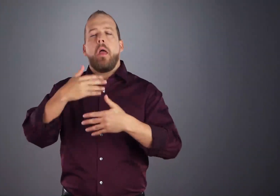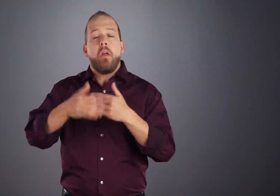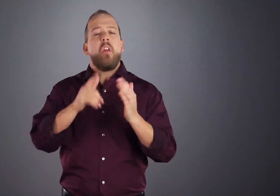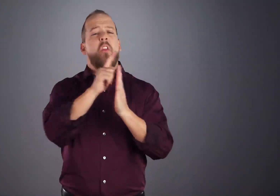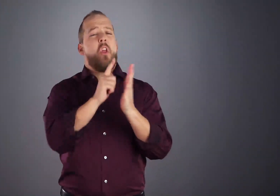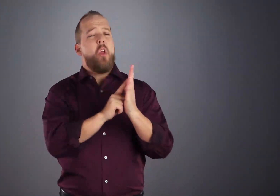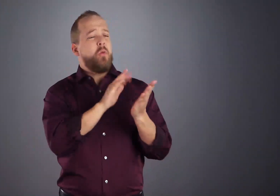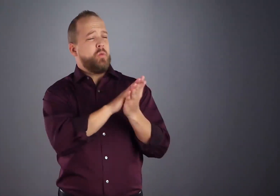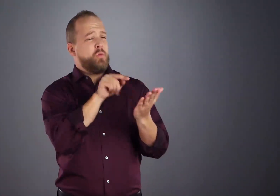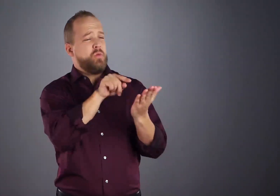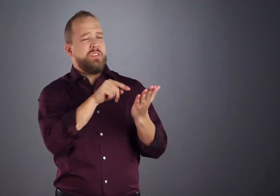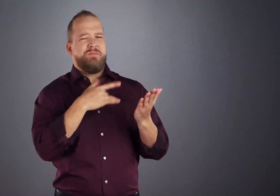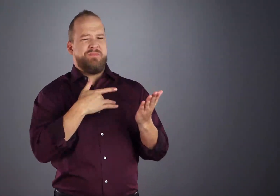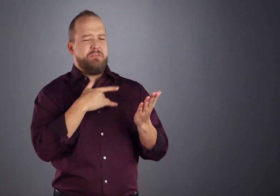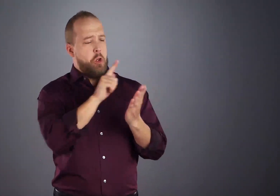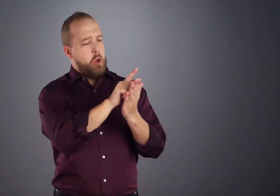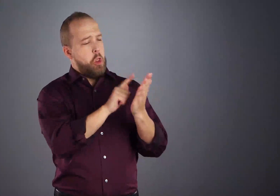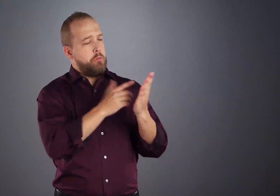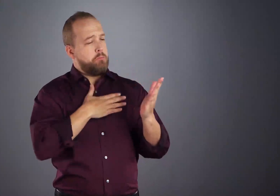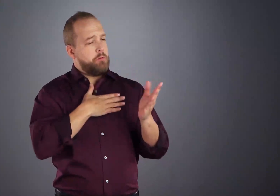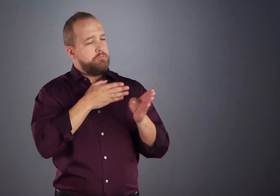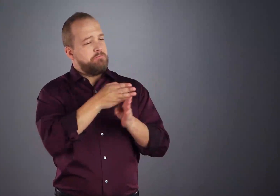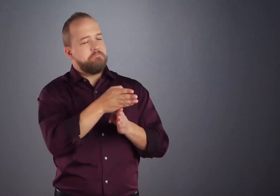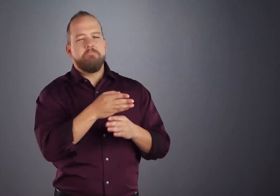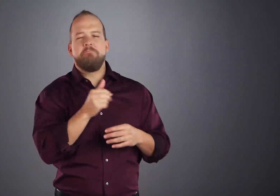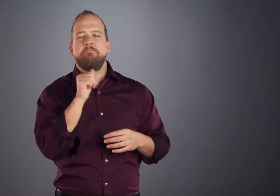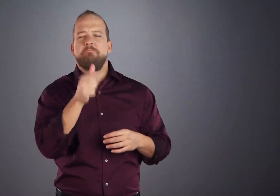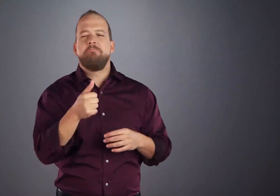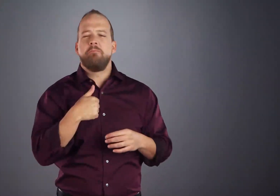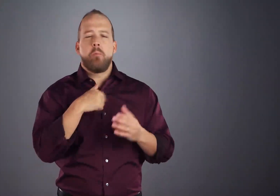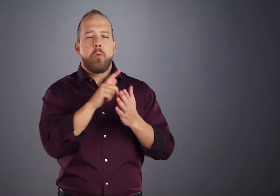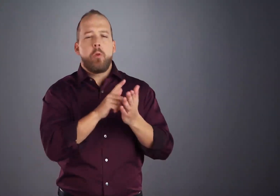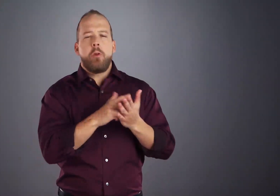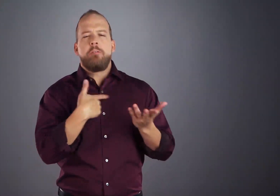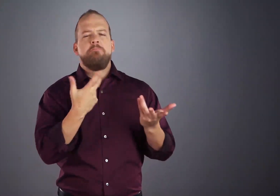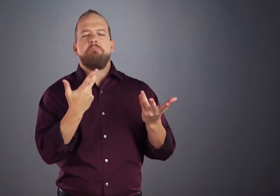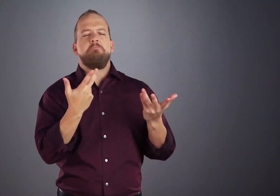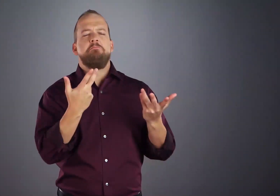Business and financial leaders were my heroes.